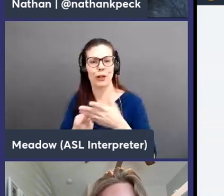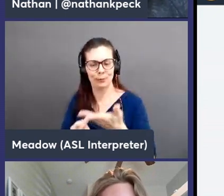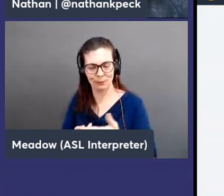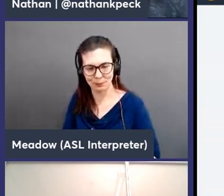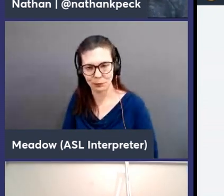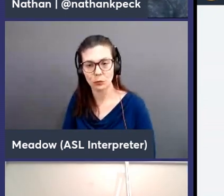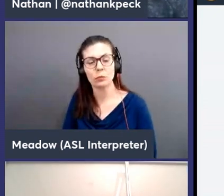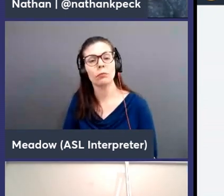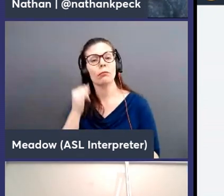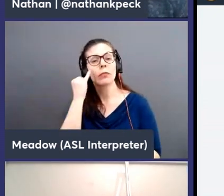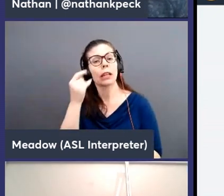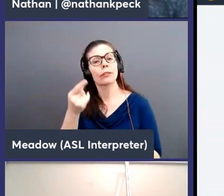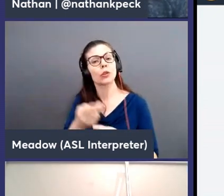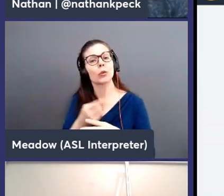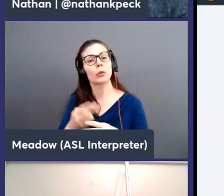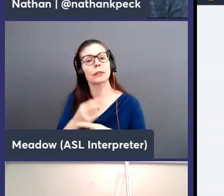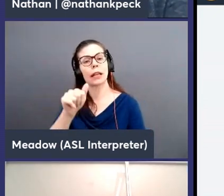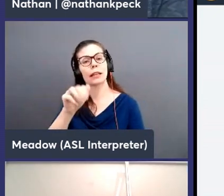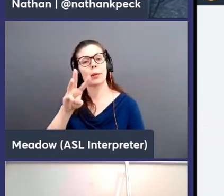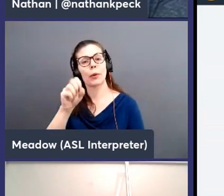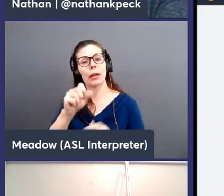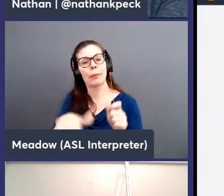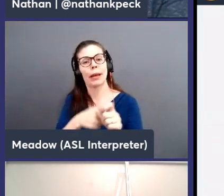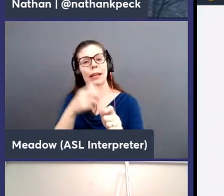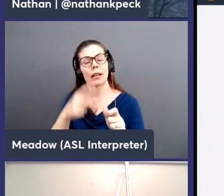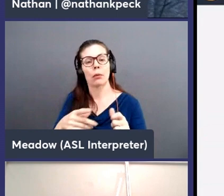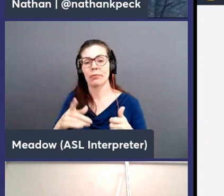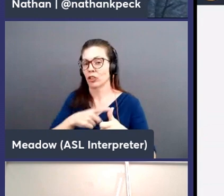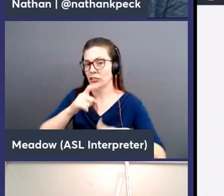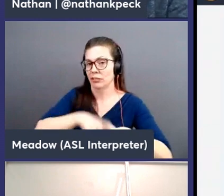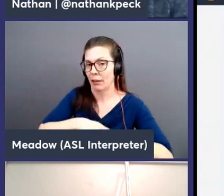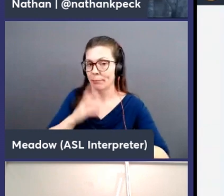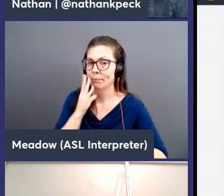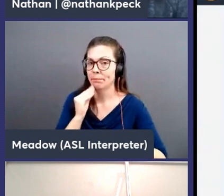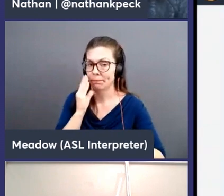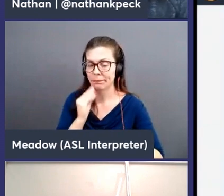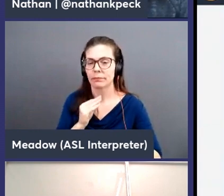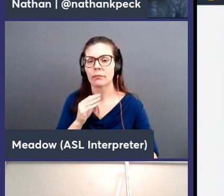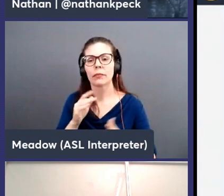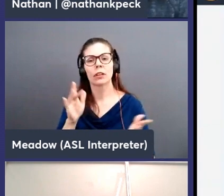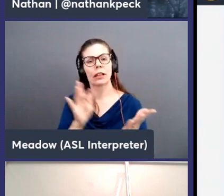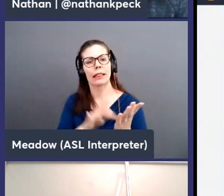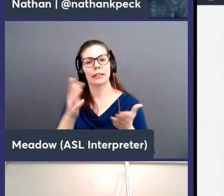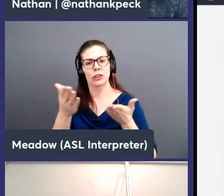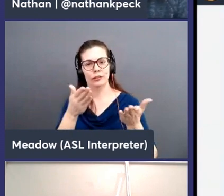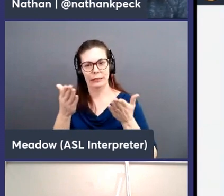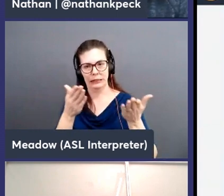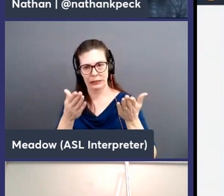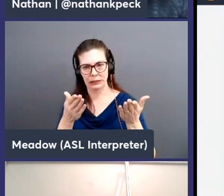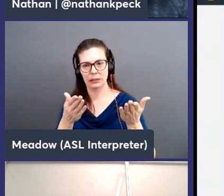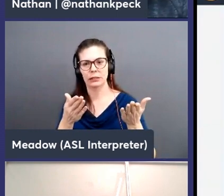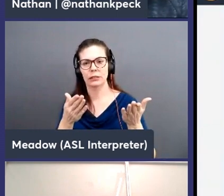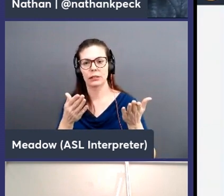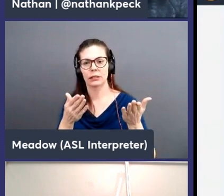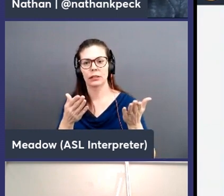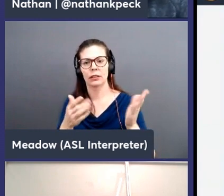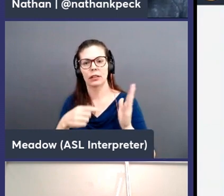If you're using a AWS Backup for the first time, you click on services, you go to storage